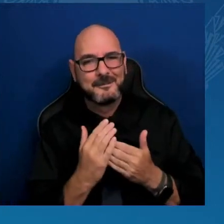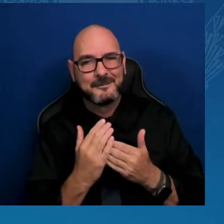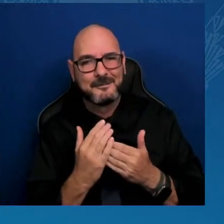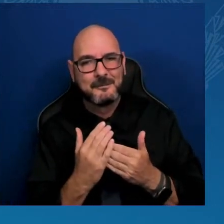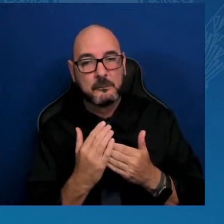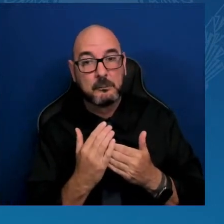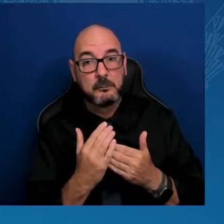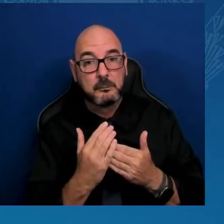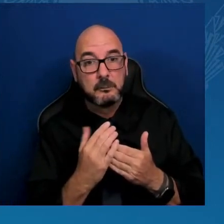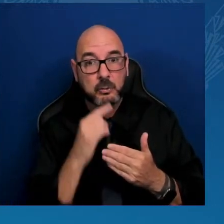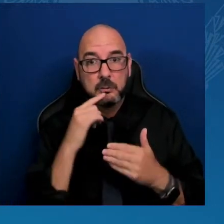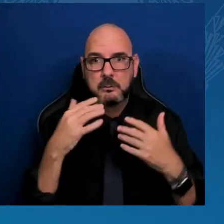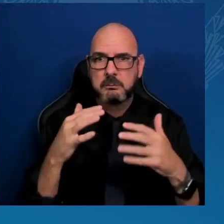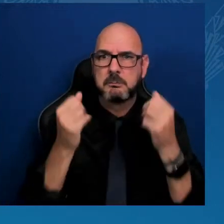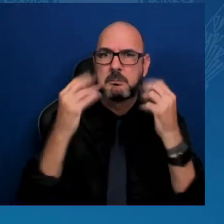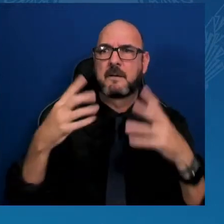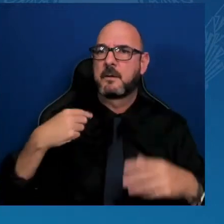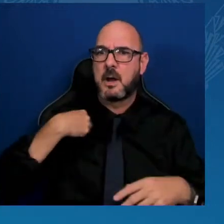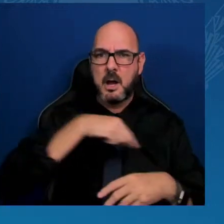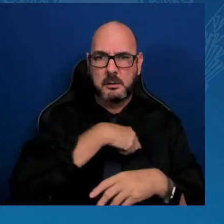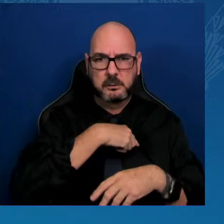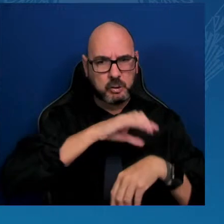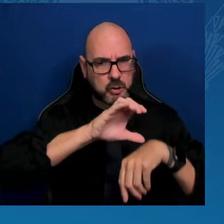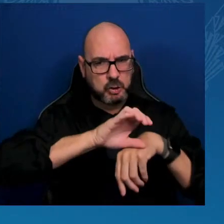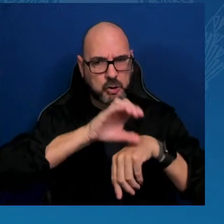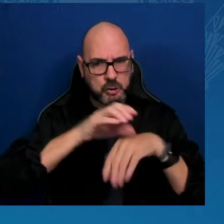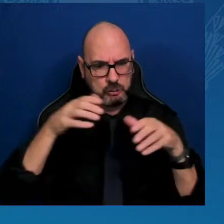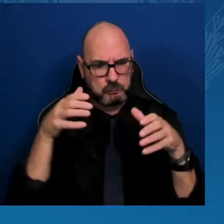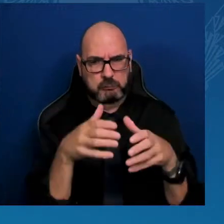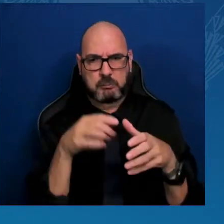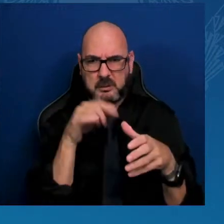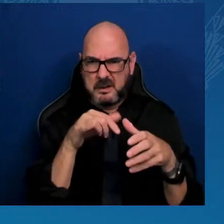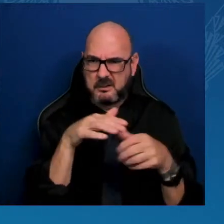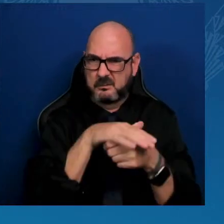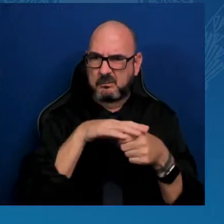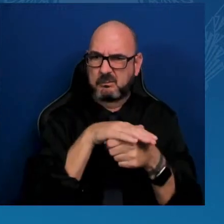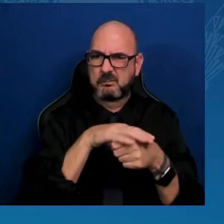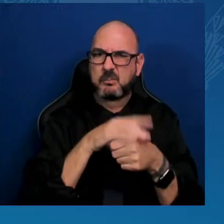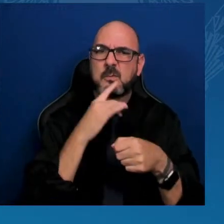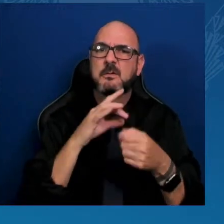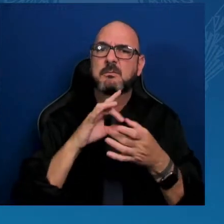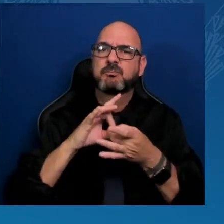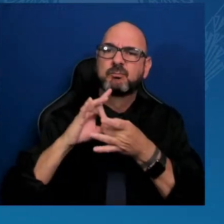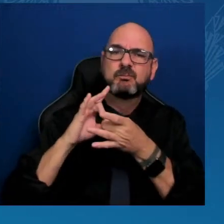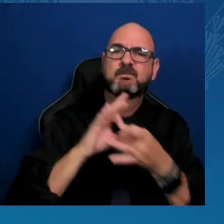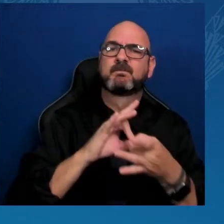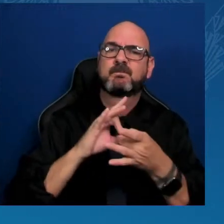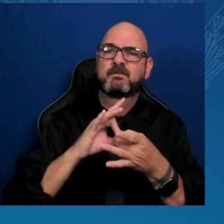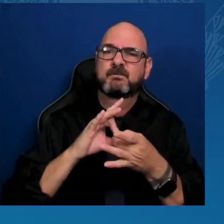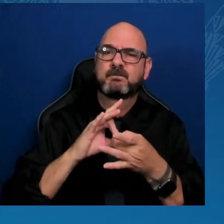church is a place of belonging, of community, and fellowship.